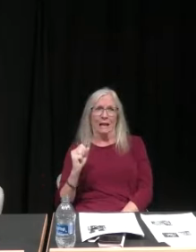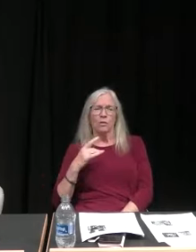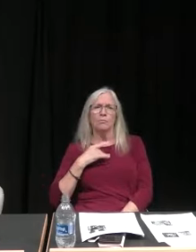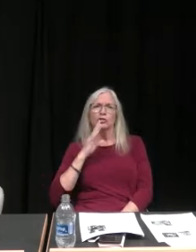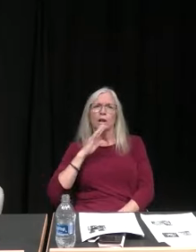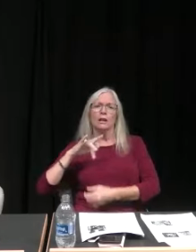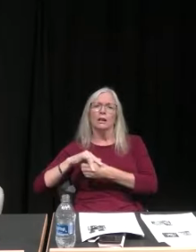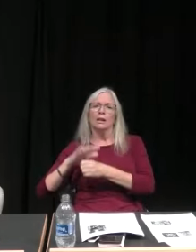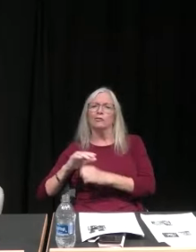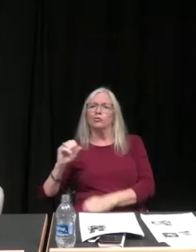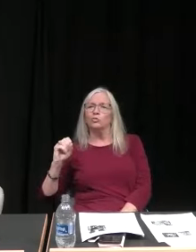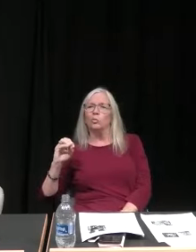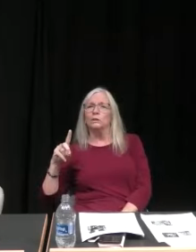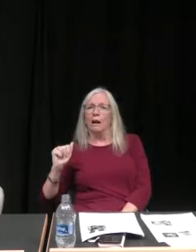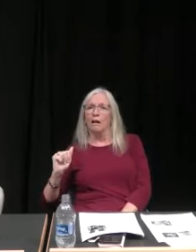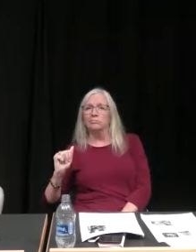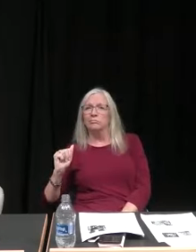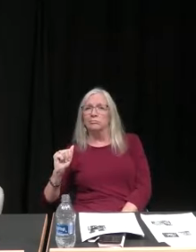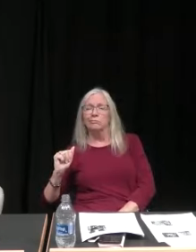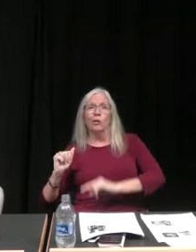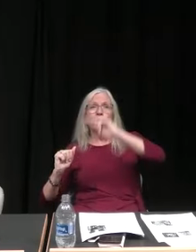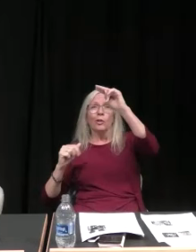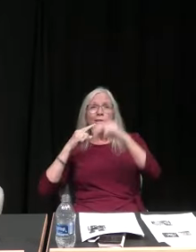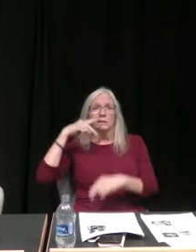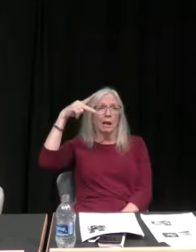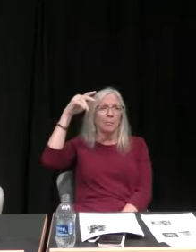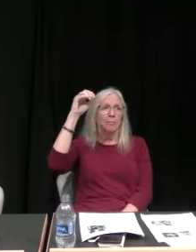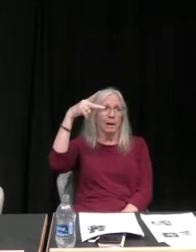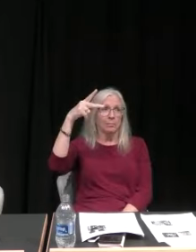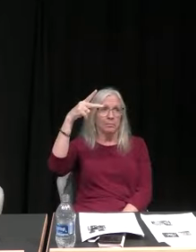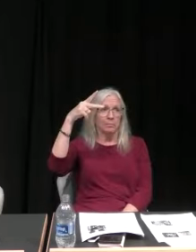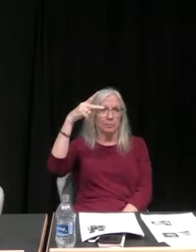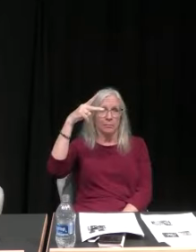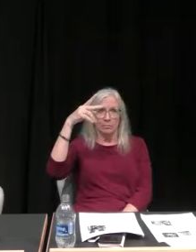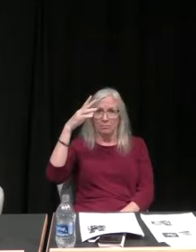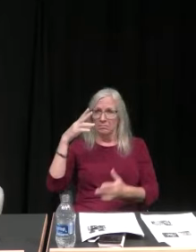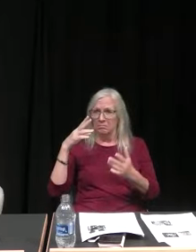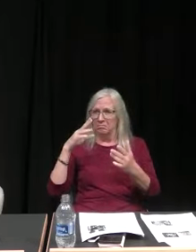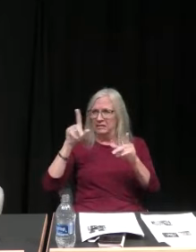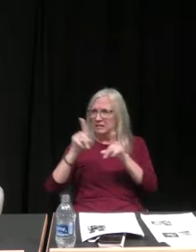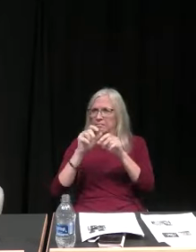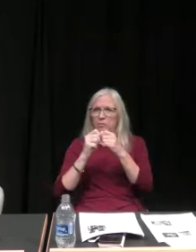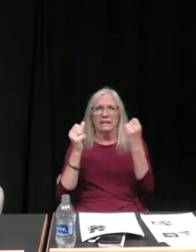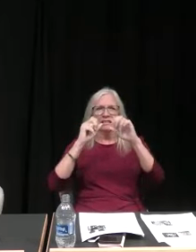of values like let's say if to give you an example like let's say in Regional dialects